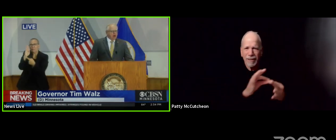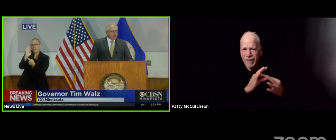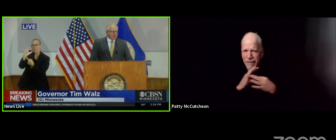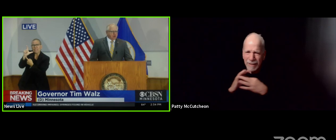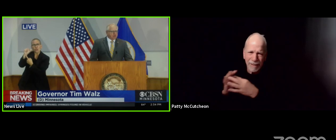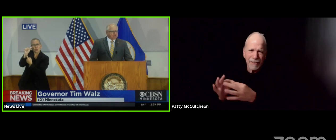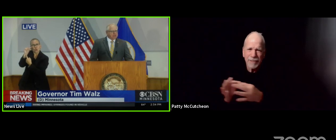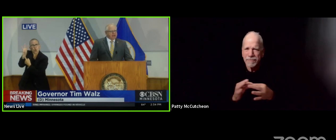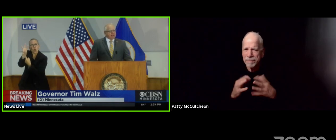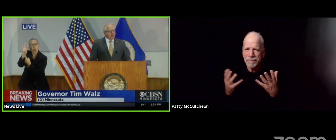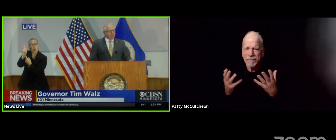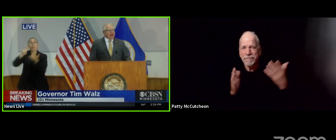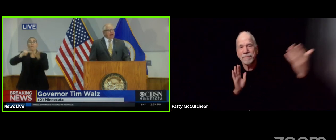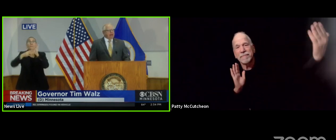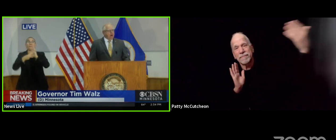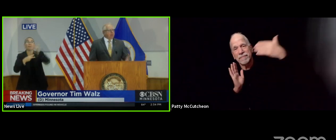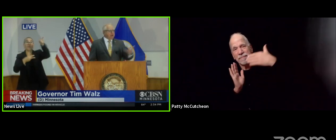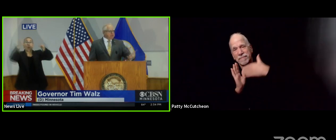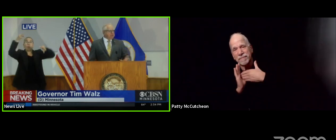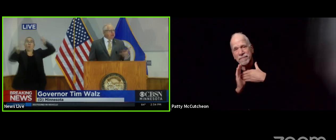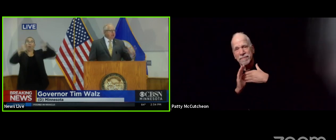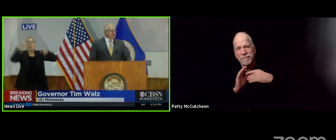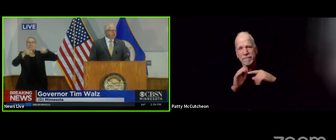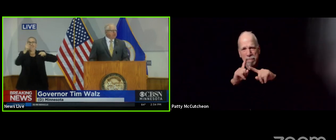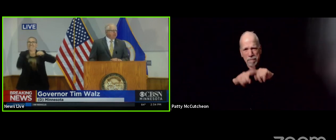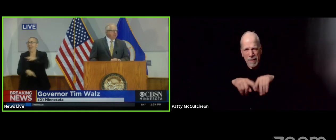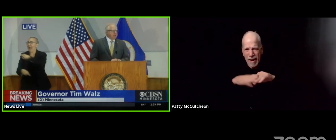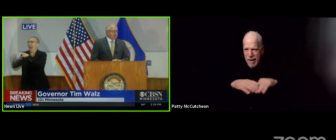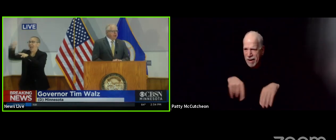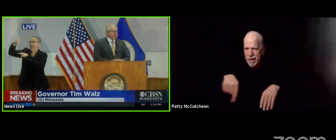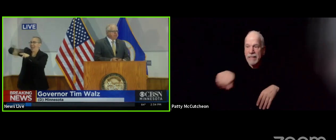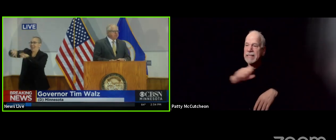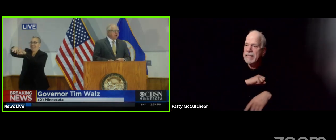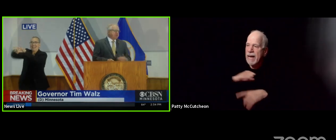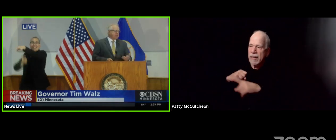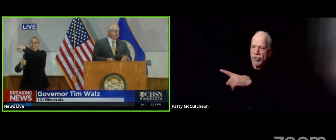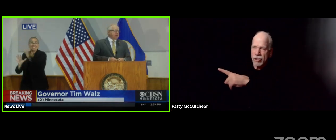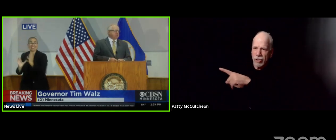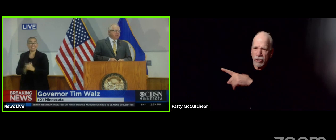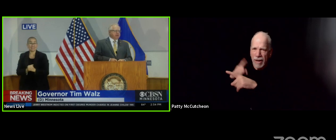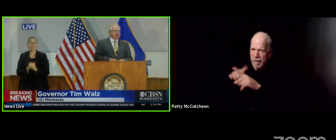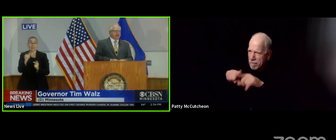THOSE FOLKS IN THE SENATE TO COME BACK AND HELP US CRAFT SOMETHING THAT DOES THAT. SO I THINK MAYBE THAT'S WHY THEY DIDN'T ASK